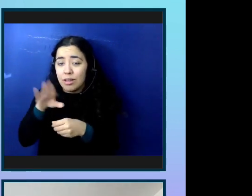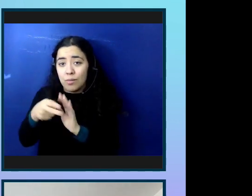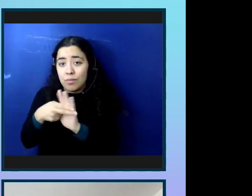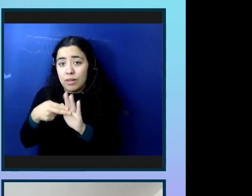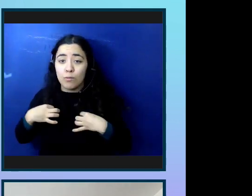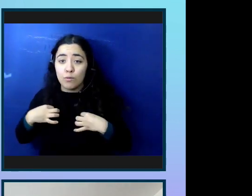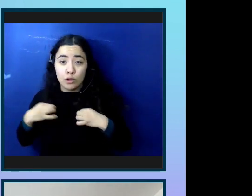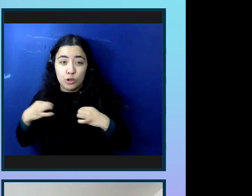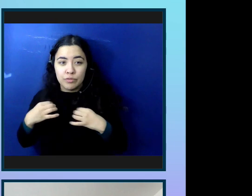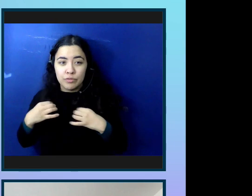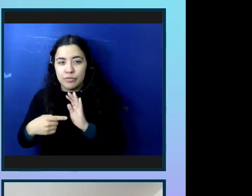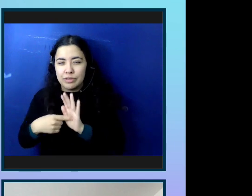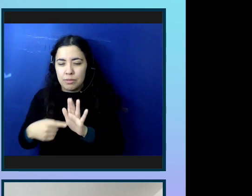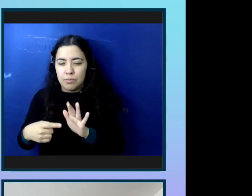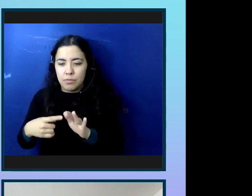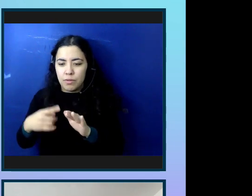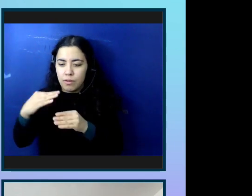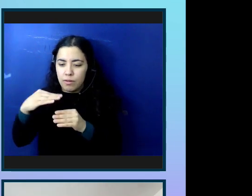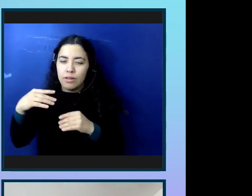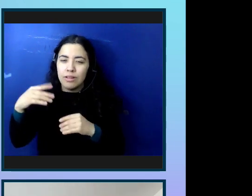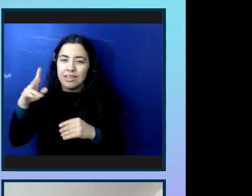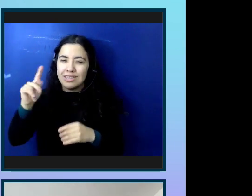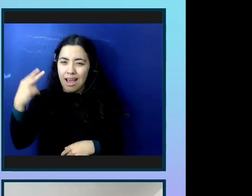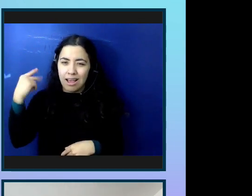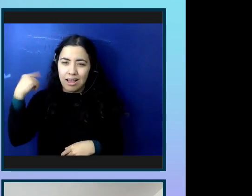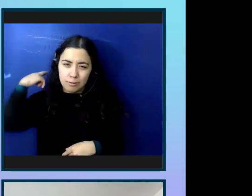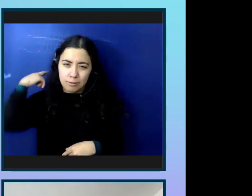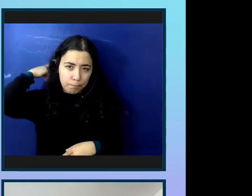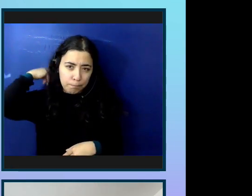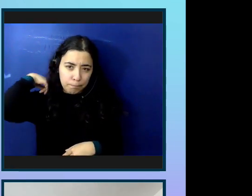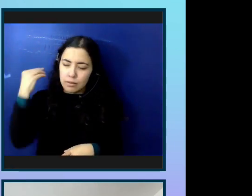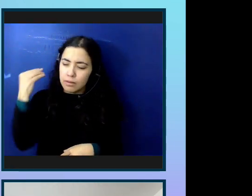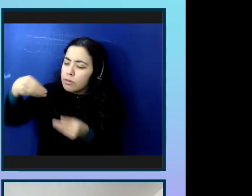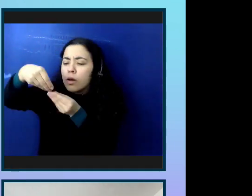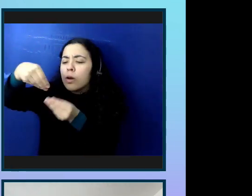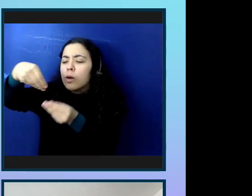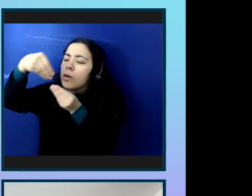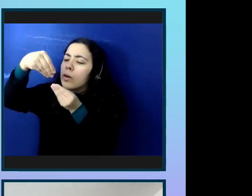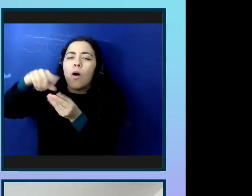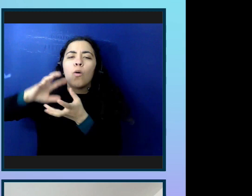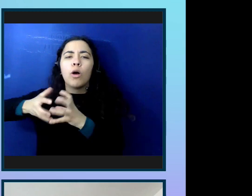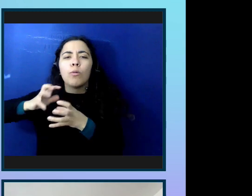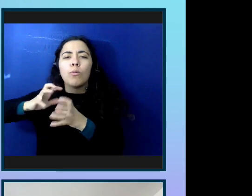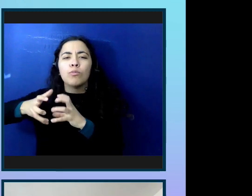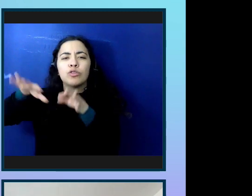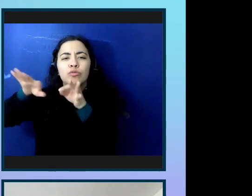giving you washing instructions. Now, looking at these symbols, a square with a black dot in the middle,